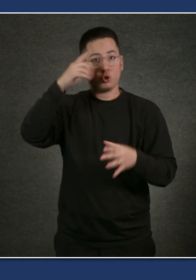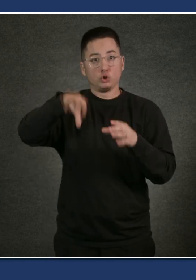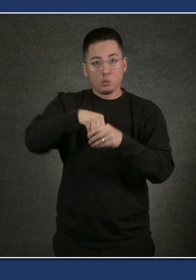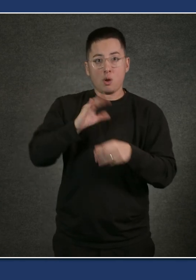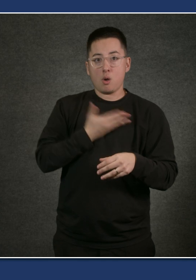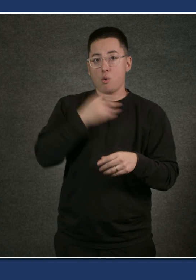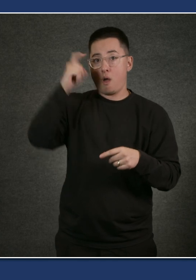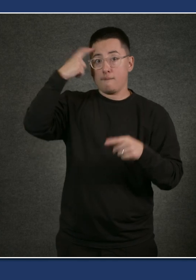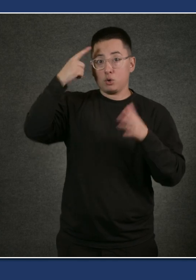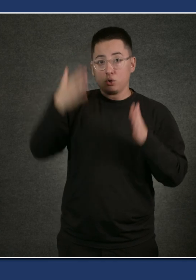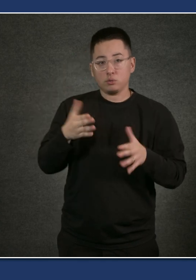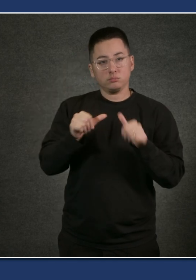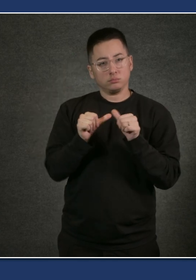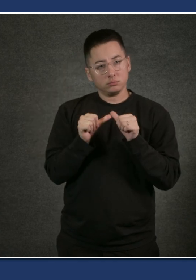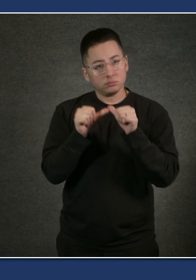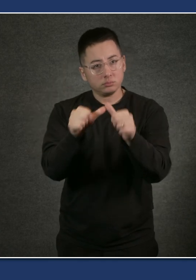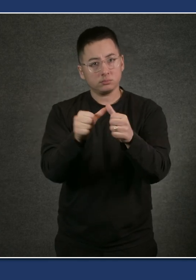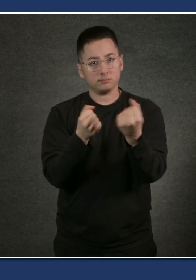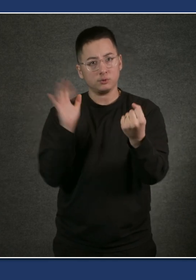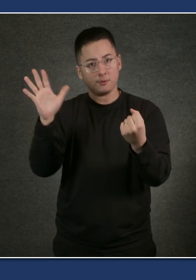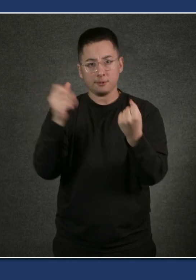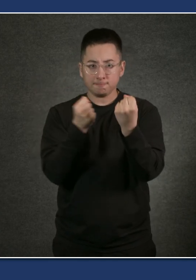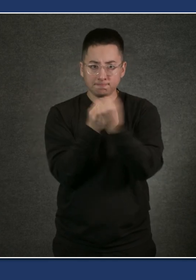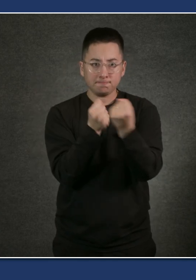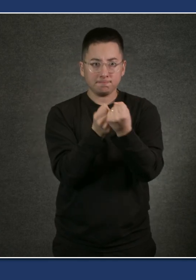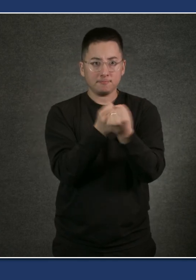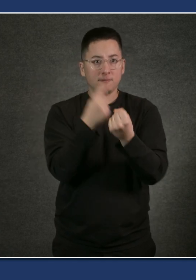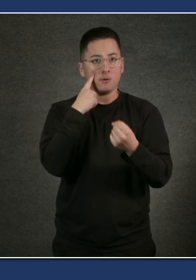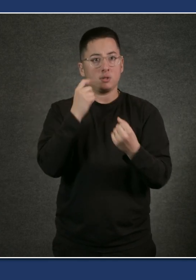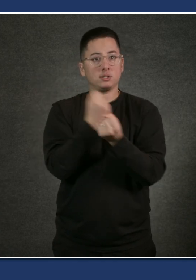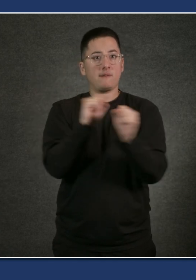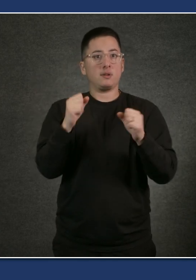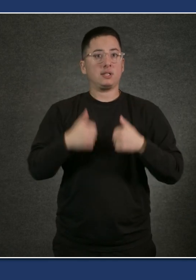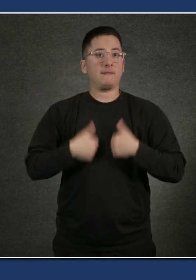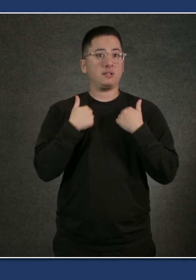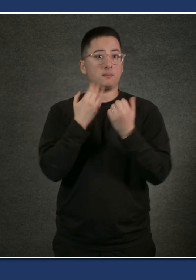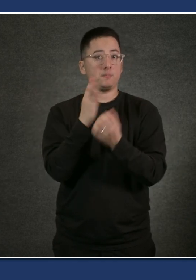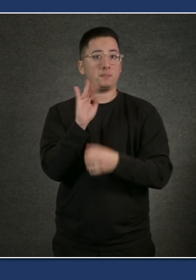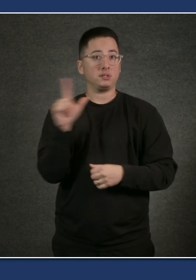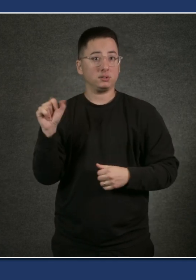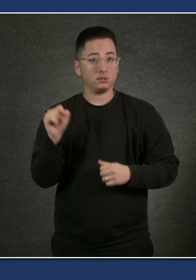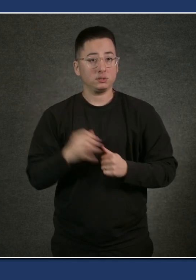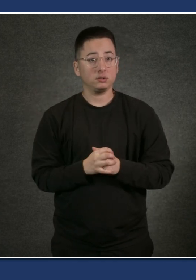for these life-saving bills. Let us stand together for a future